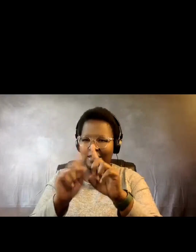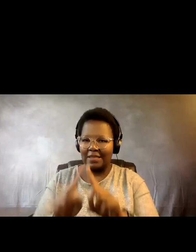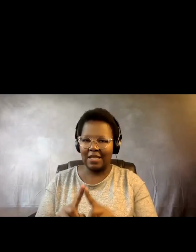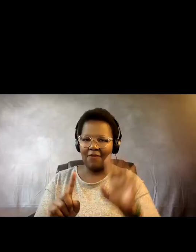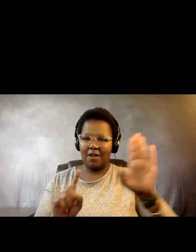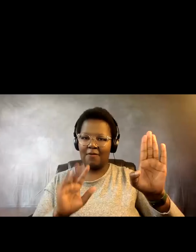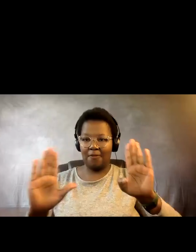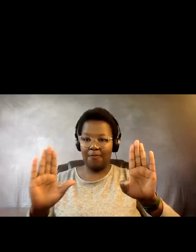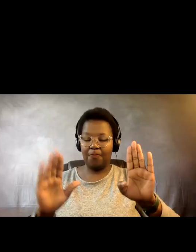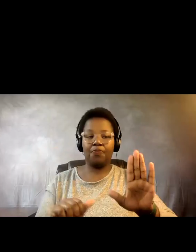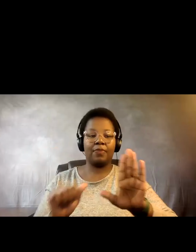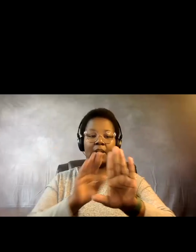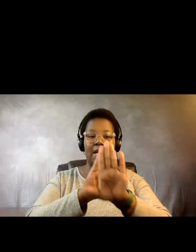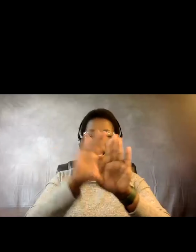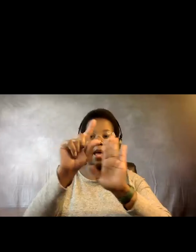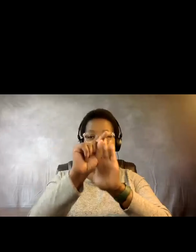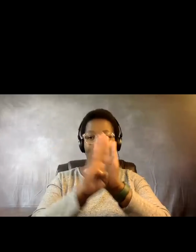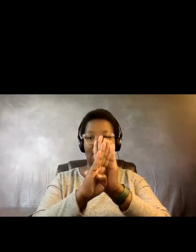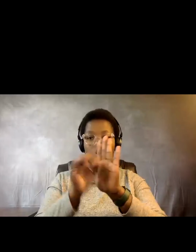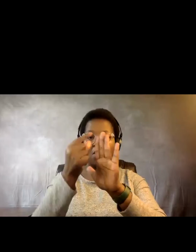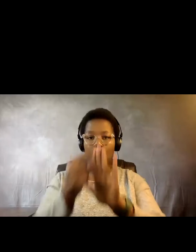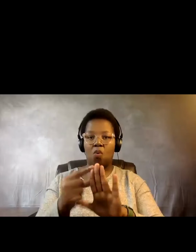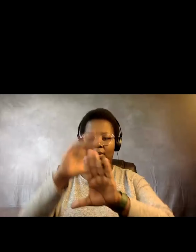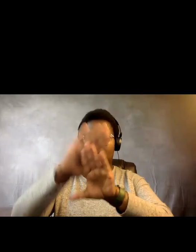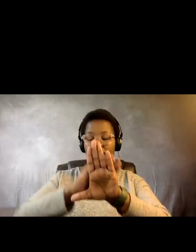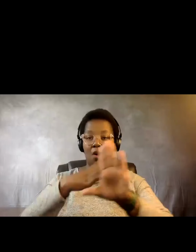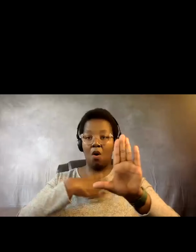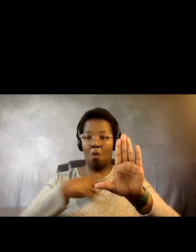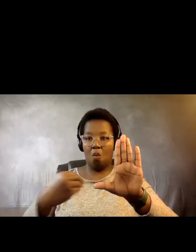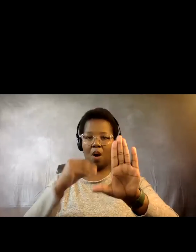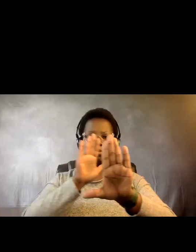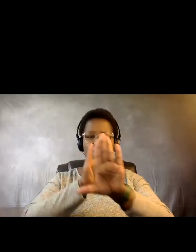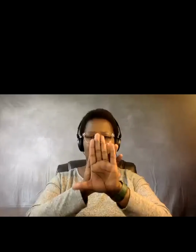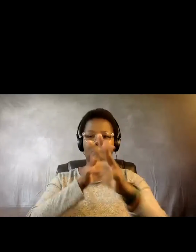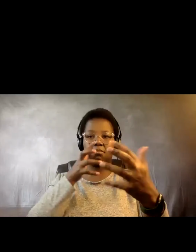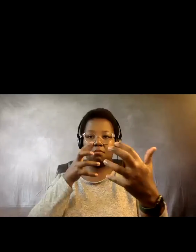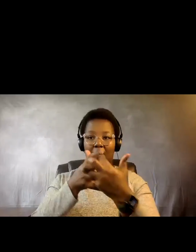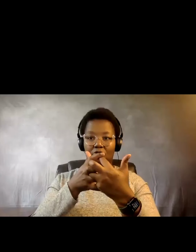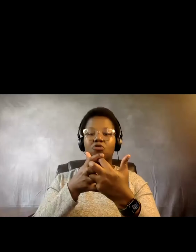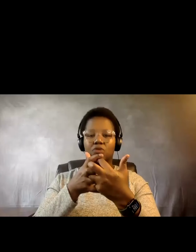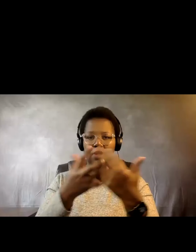the background a white background or white text. So I documented if this color, like does the can